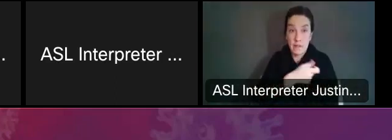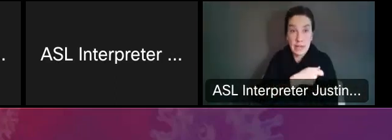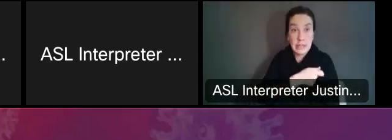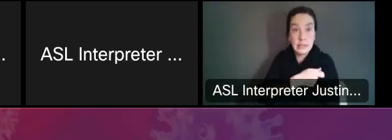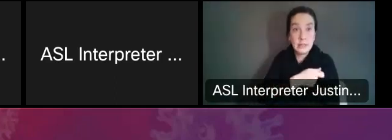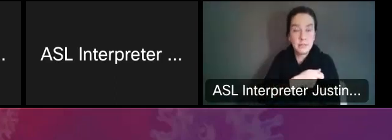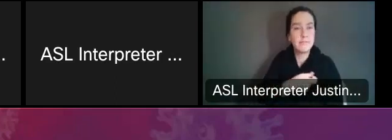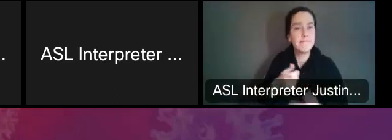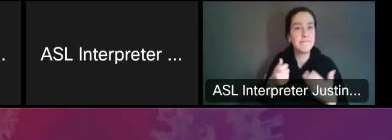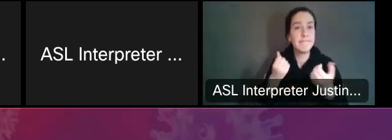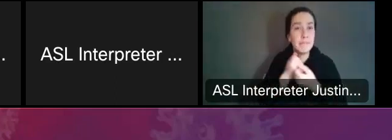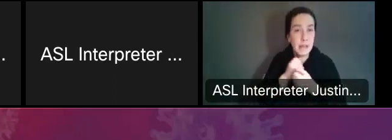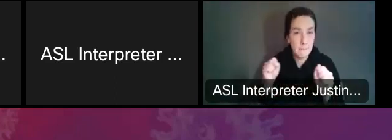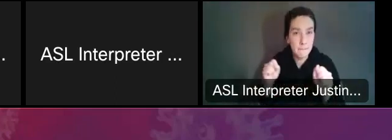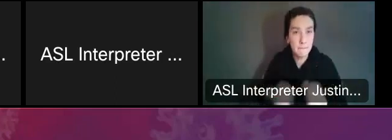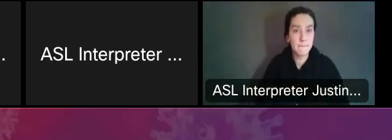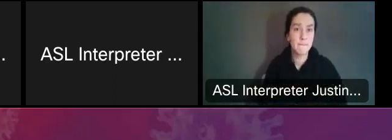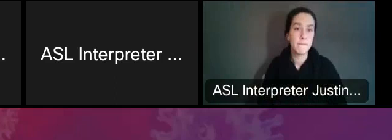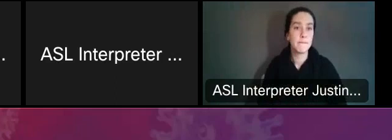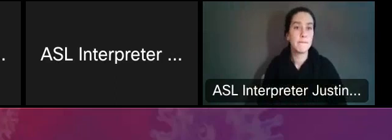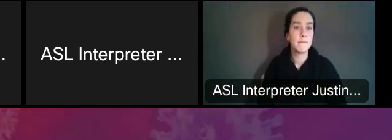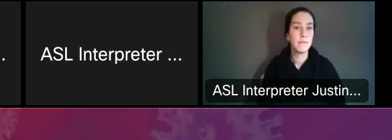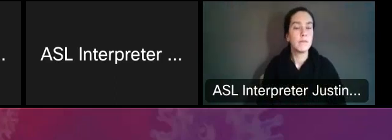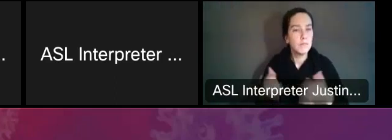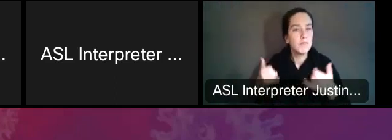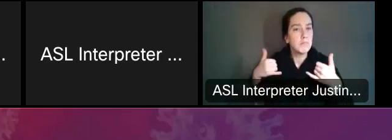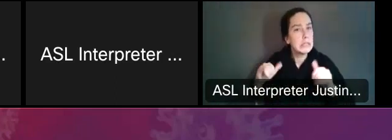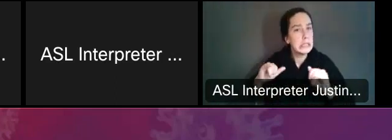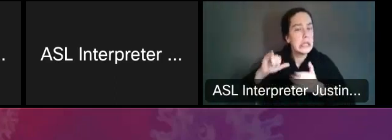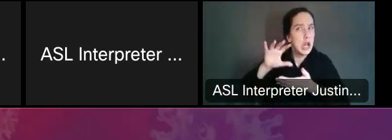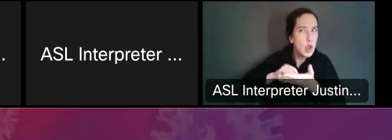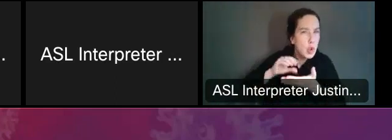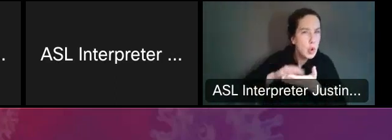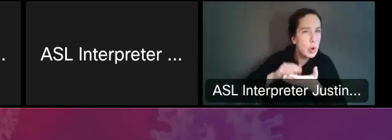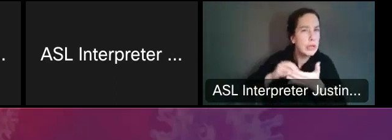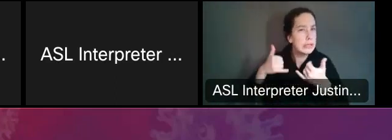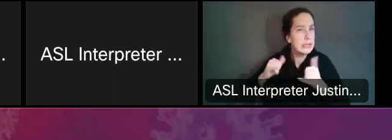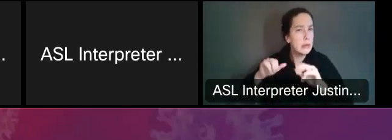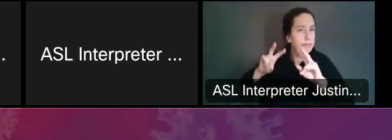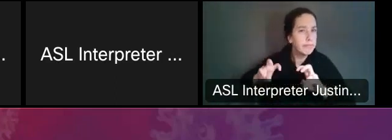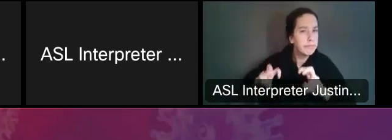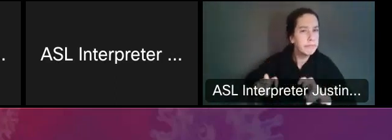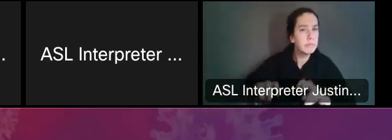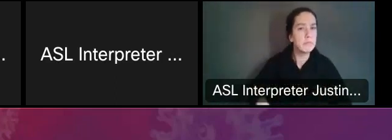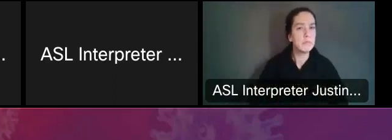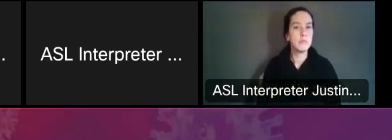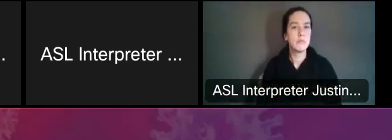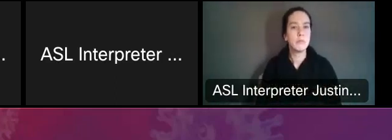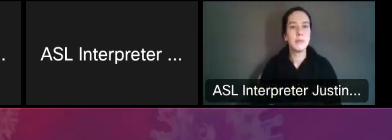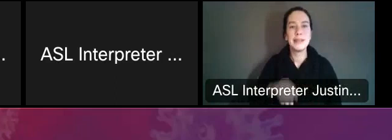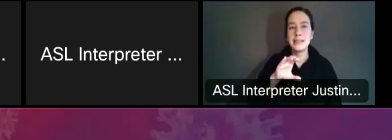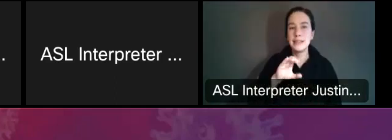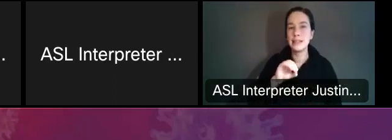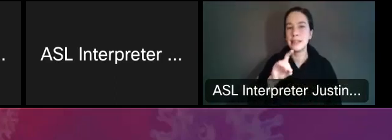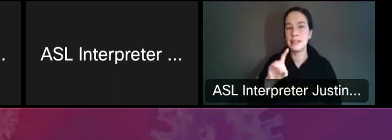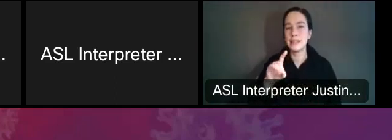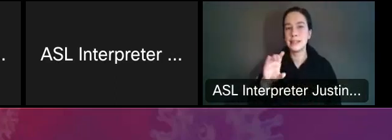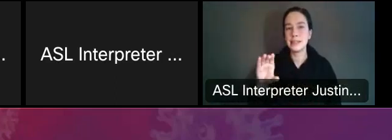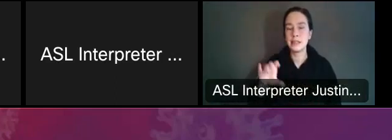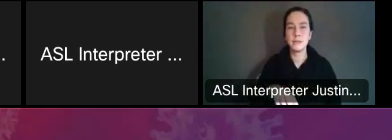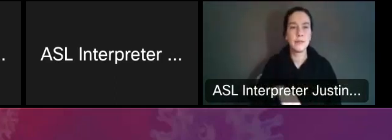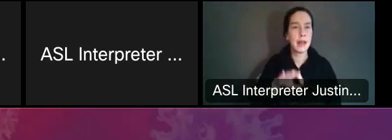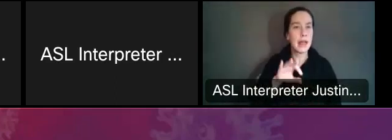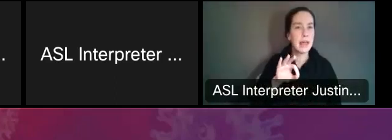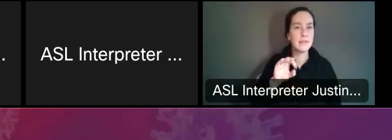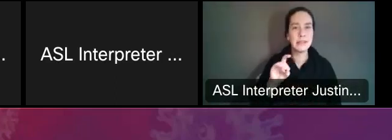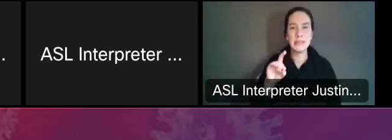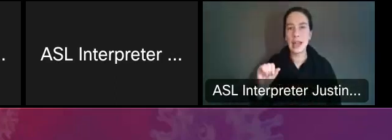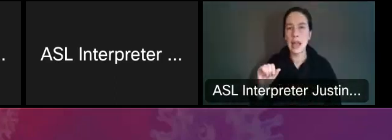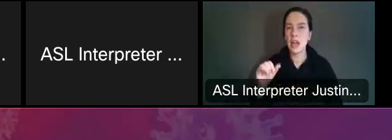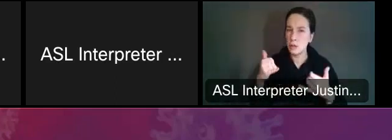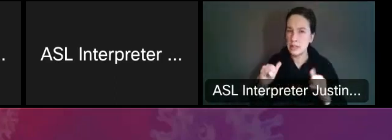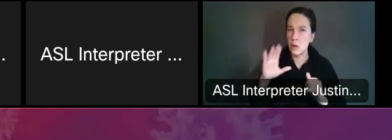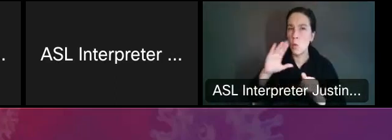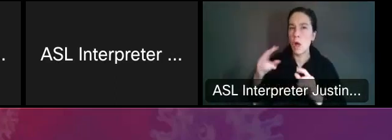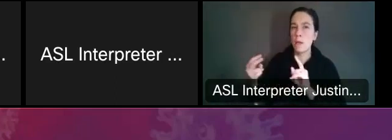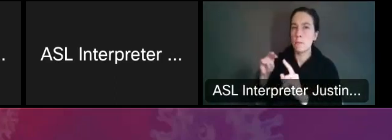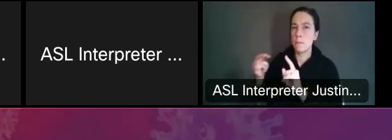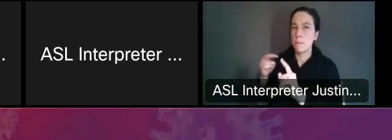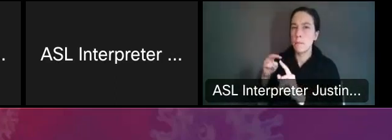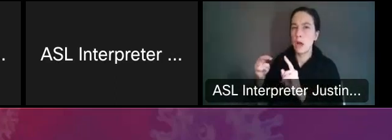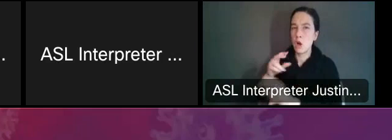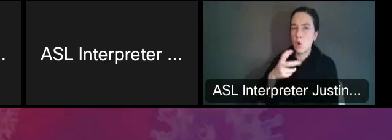We are still learning more about the vaccine, but the Centers for Disease Control and food and Drug Administration continue to monitor cover 19 vaccines for safety and how well, they work.